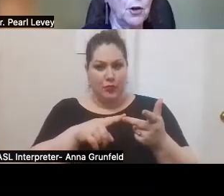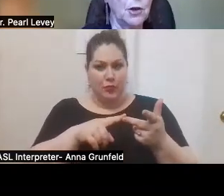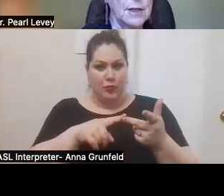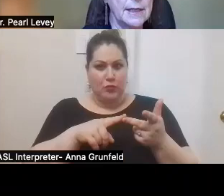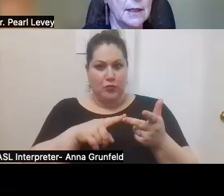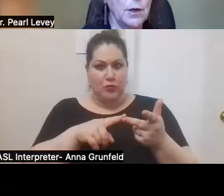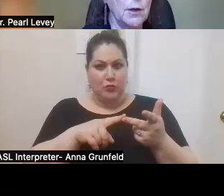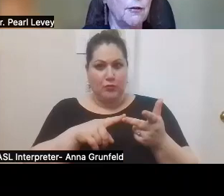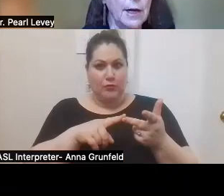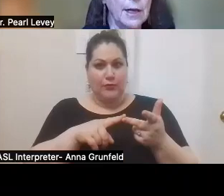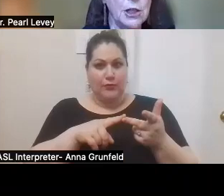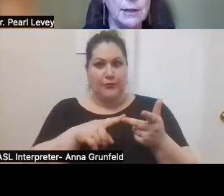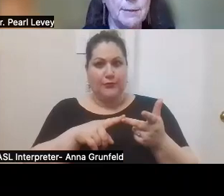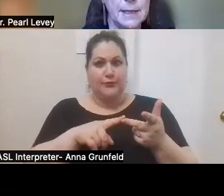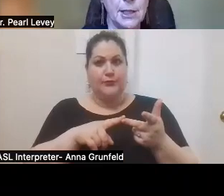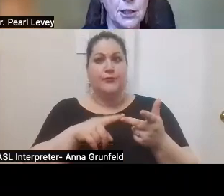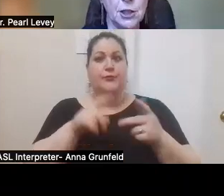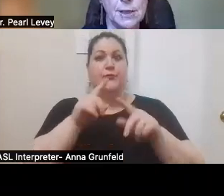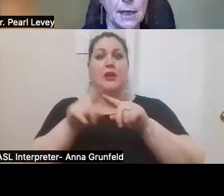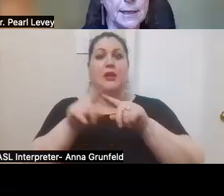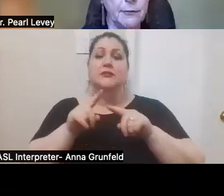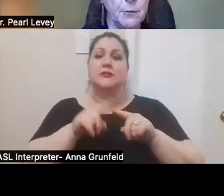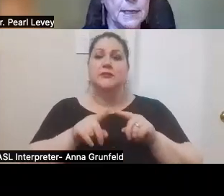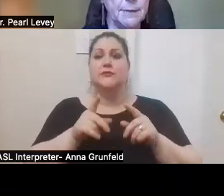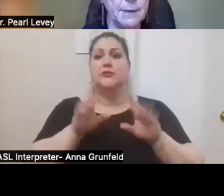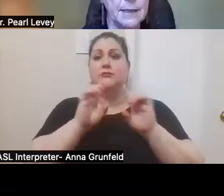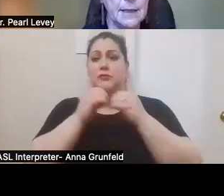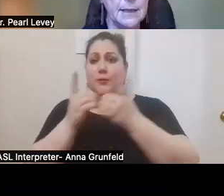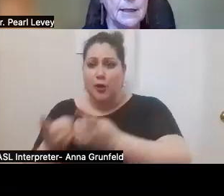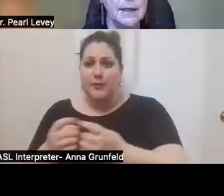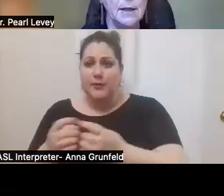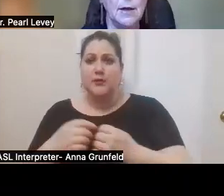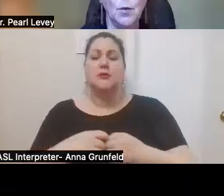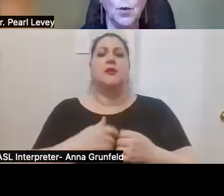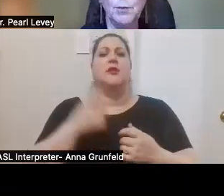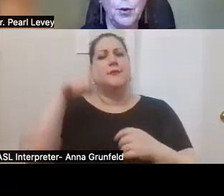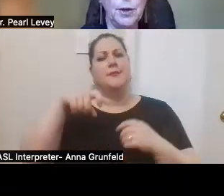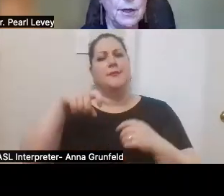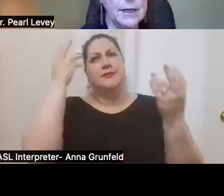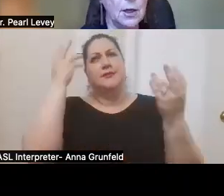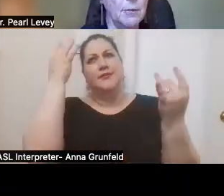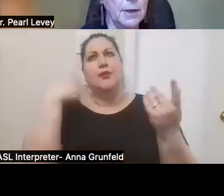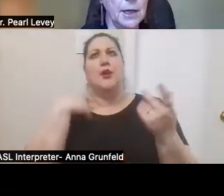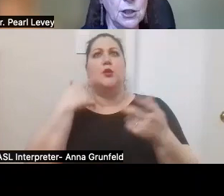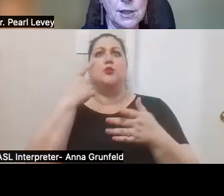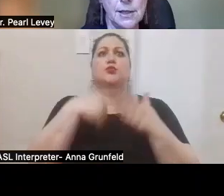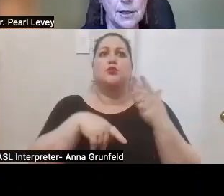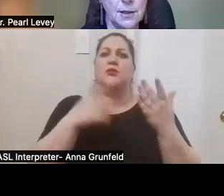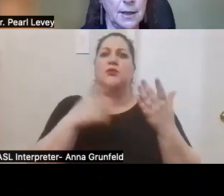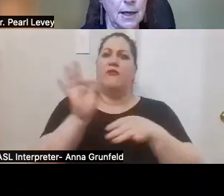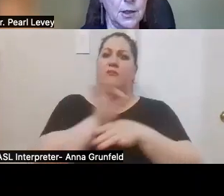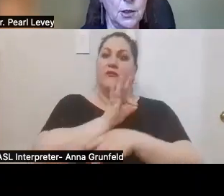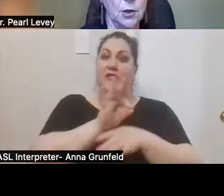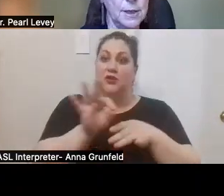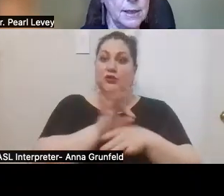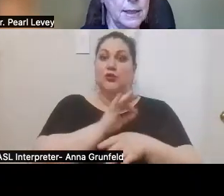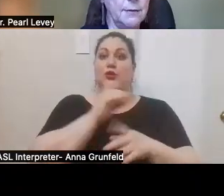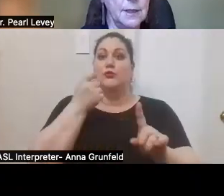we've got to consider what are the functional limitations resulting from the disability. What previous accommodations has the learner received?